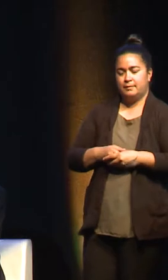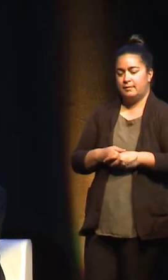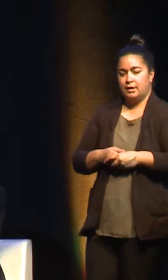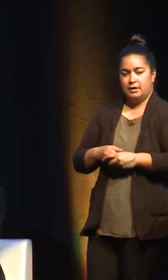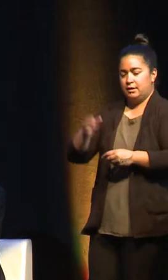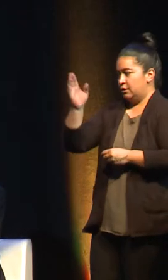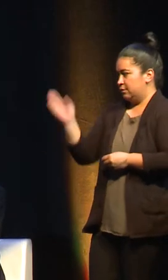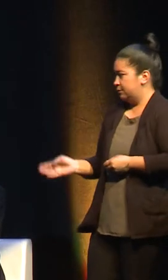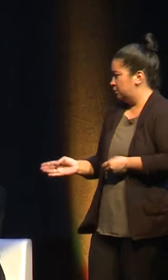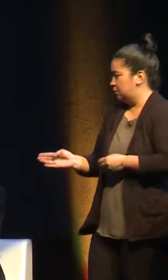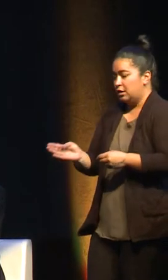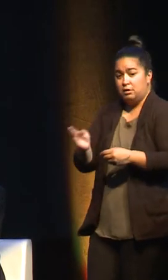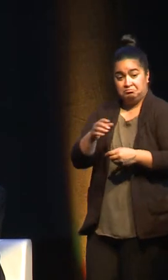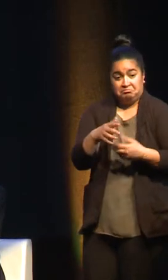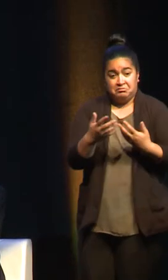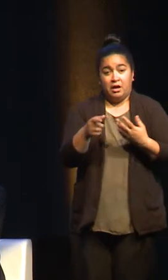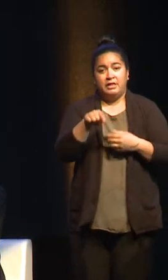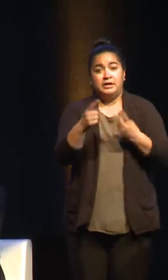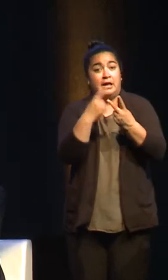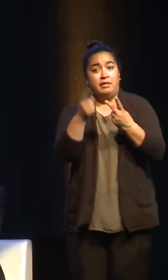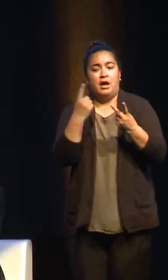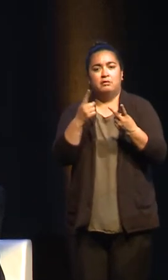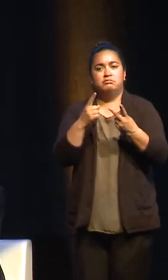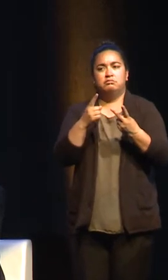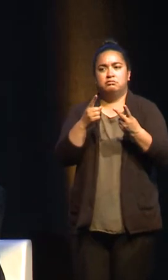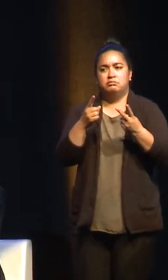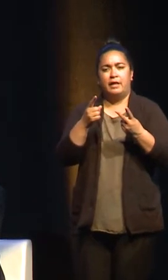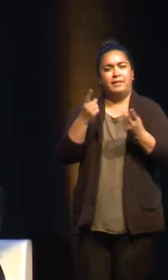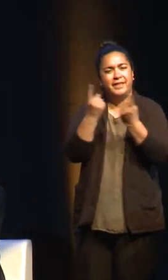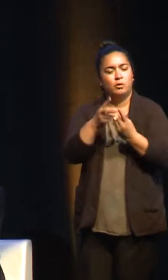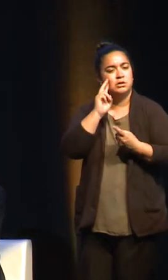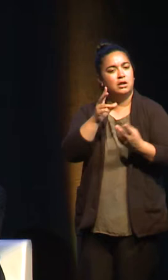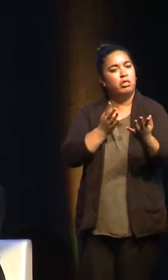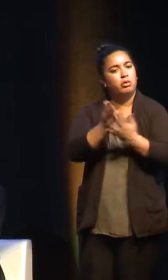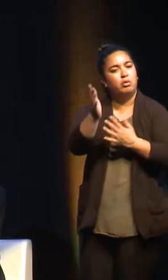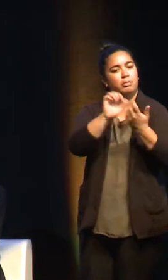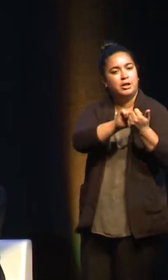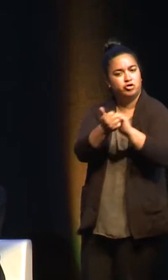that we see in our partnerships program in regard to an investment, is actually the leadership